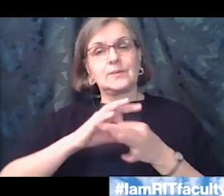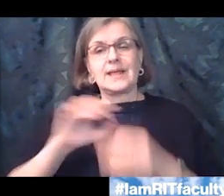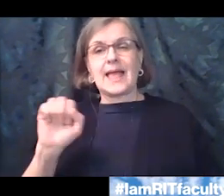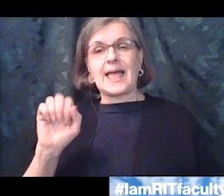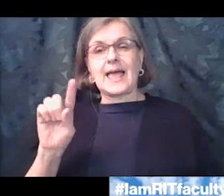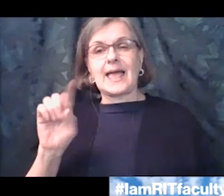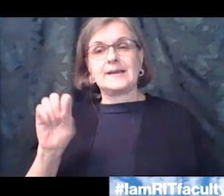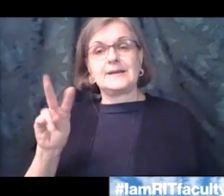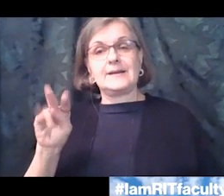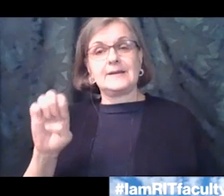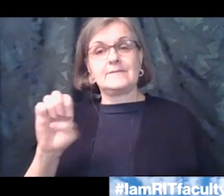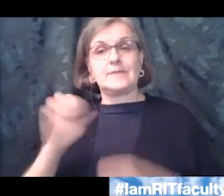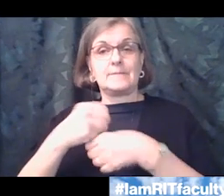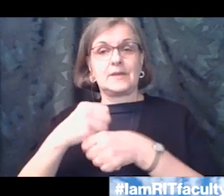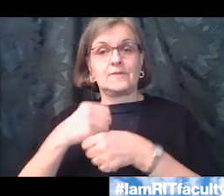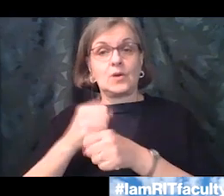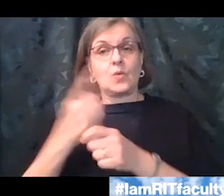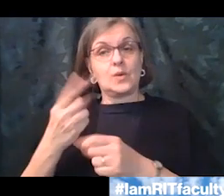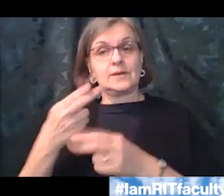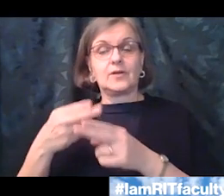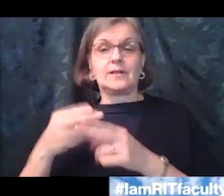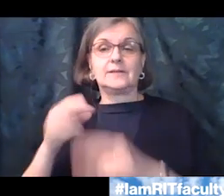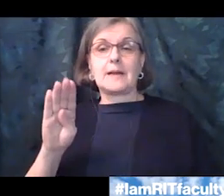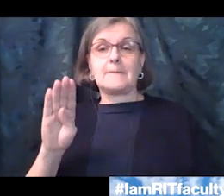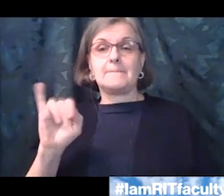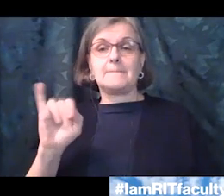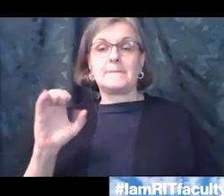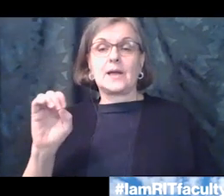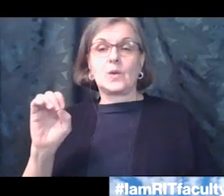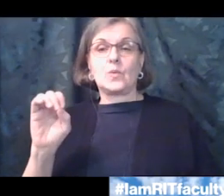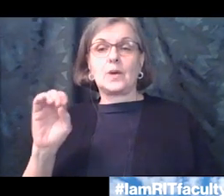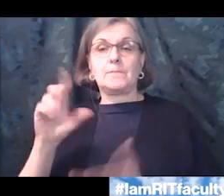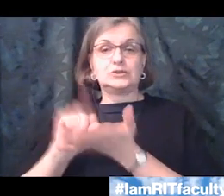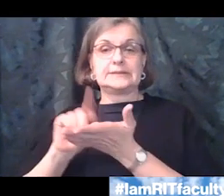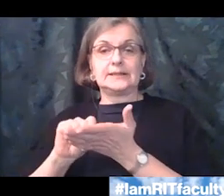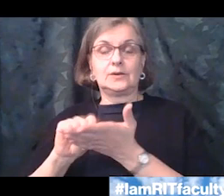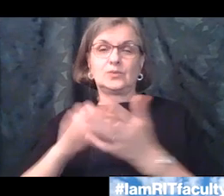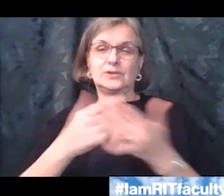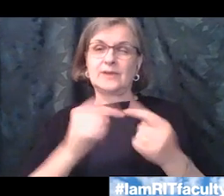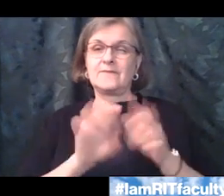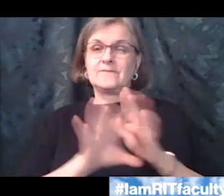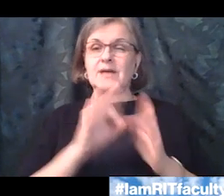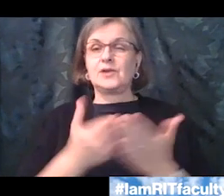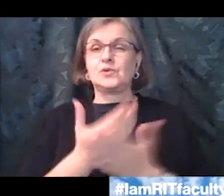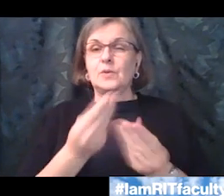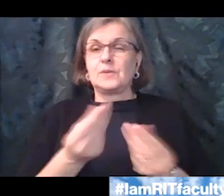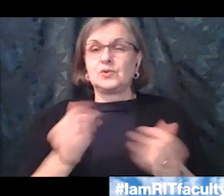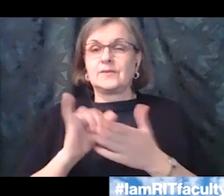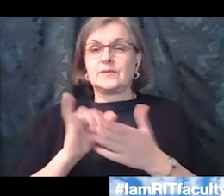And one of the areas is bio printing where we're working on establishing new materials that can be used to support regeneration of tissue